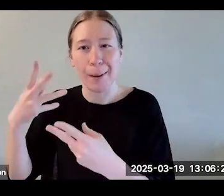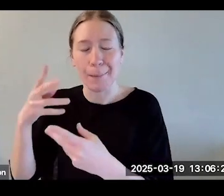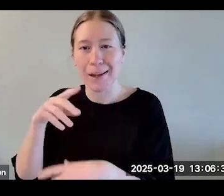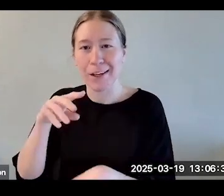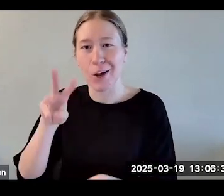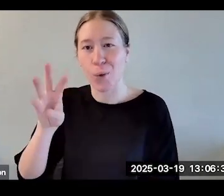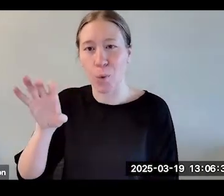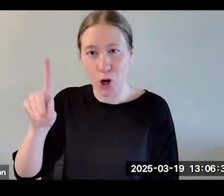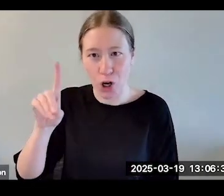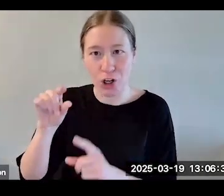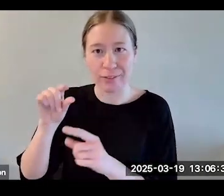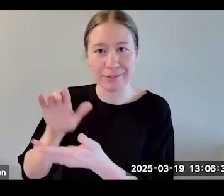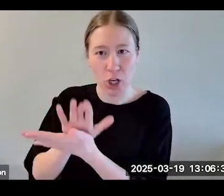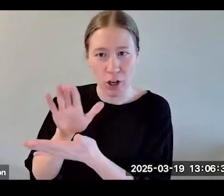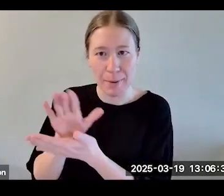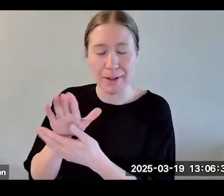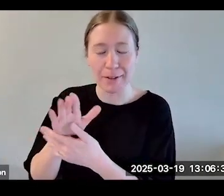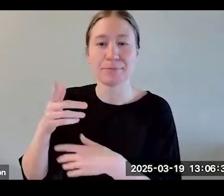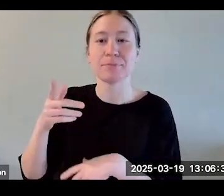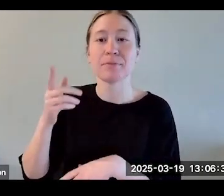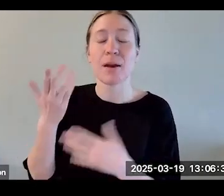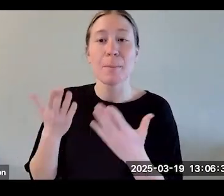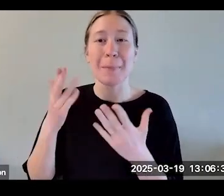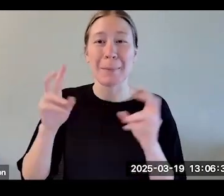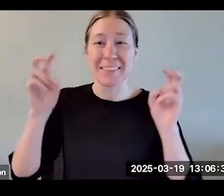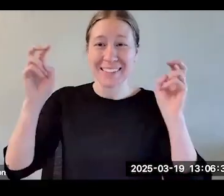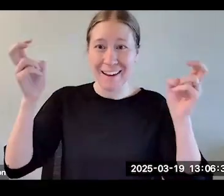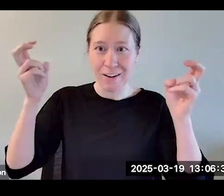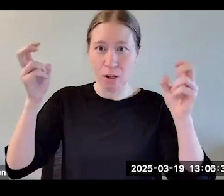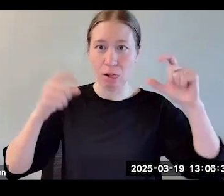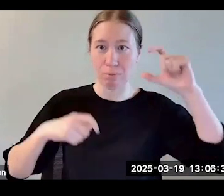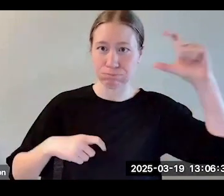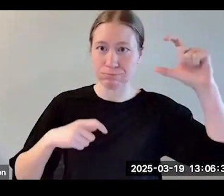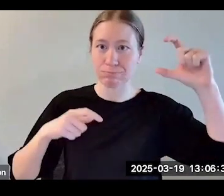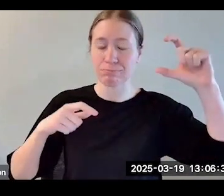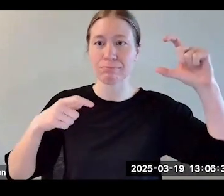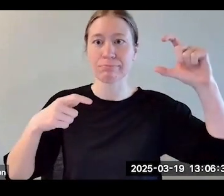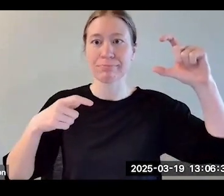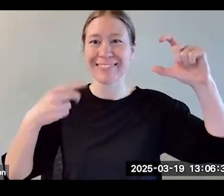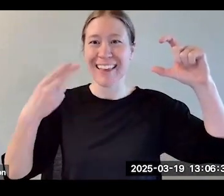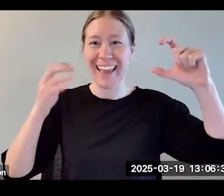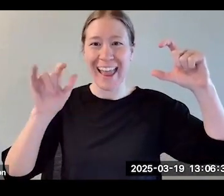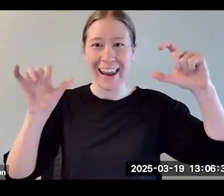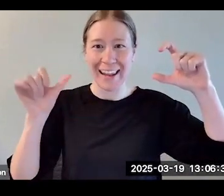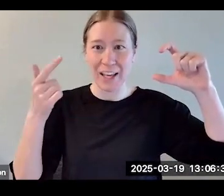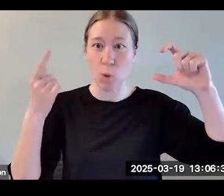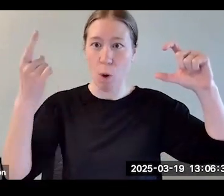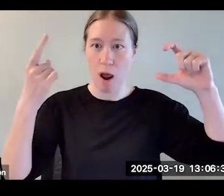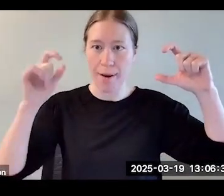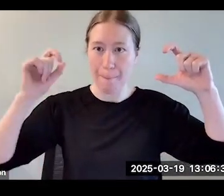the title of the book might be your heading level one, the chapters might be heading level twos,